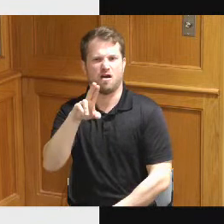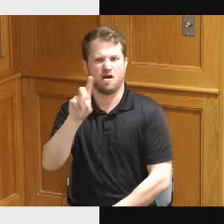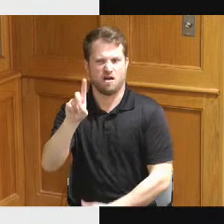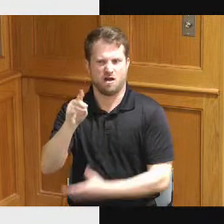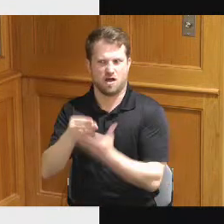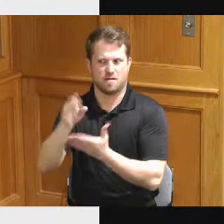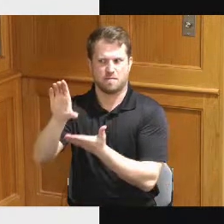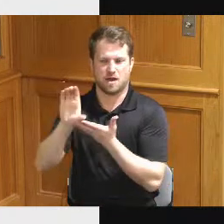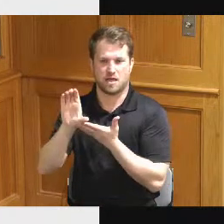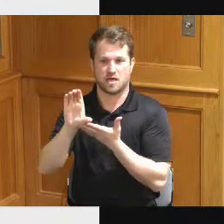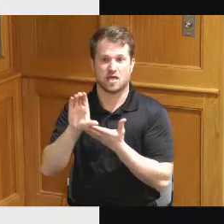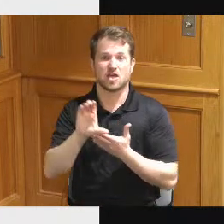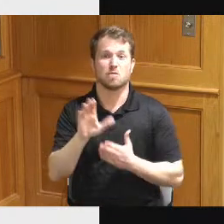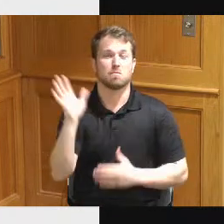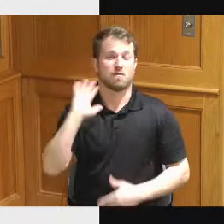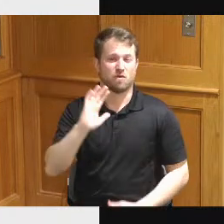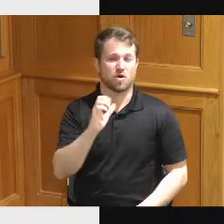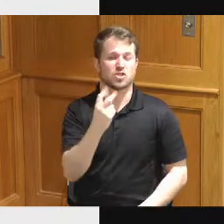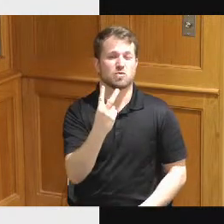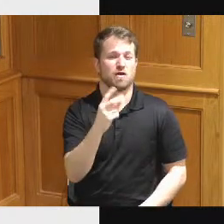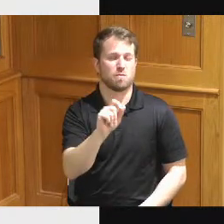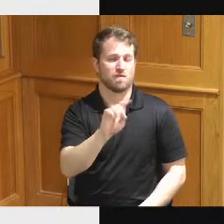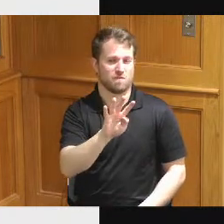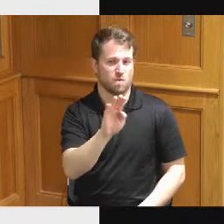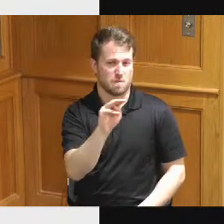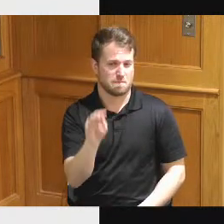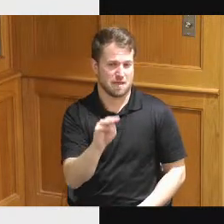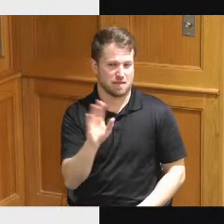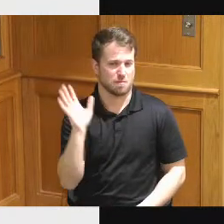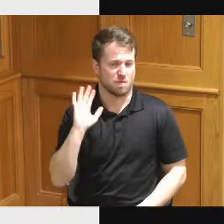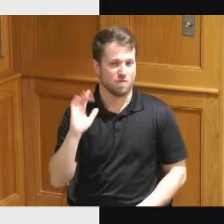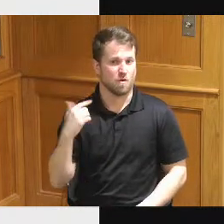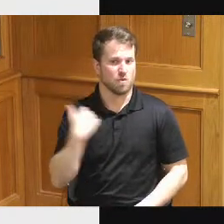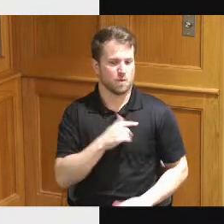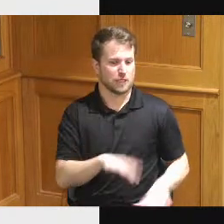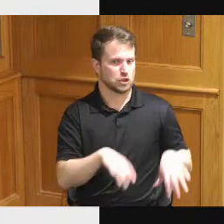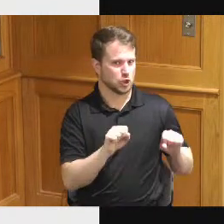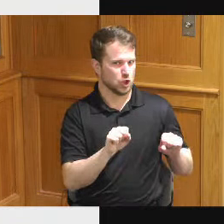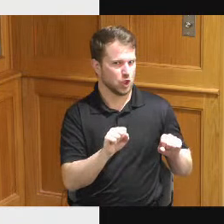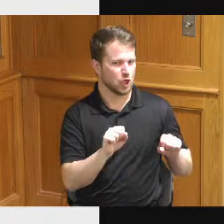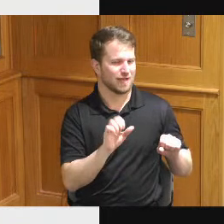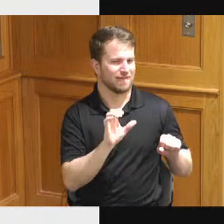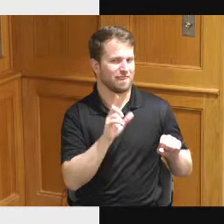from 12.4 million dollars per year when we took over running the system in 2008